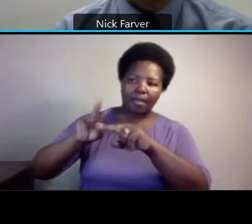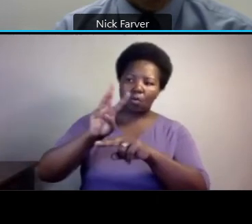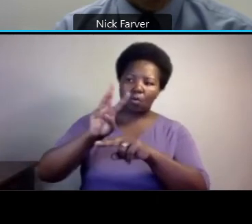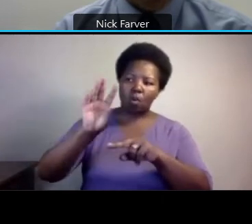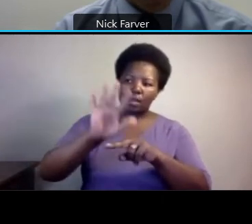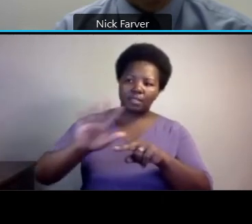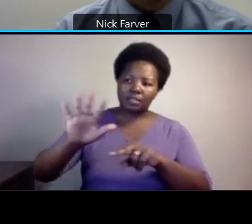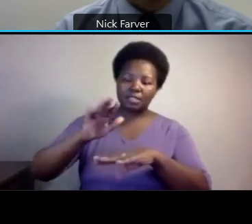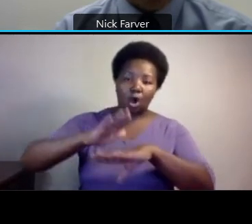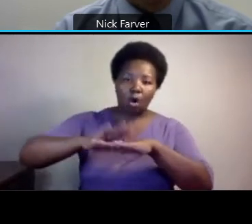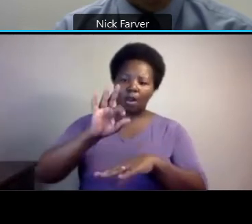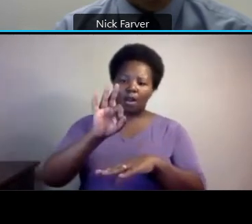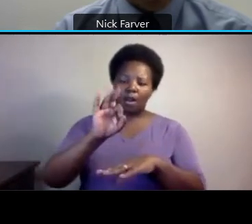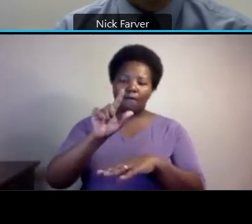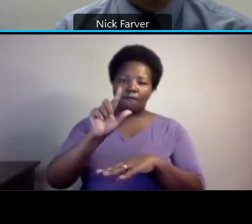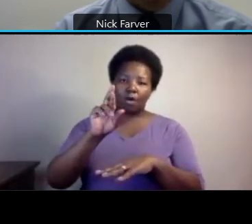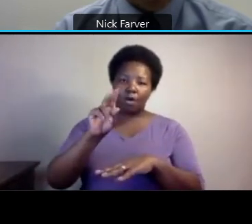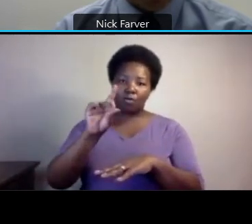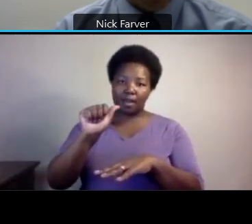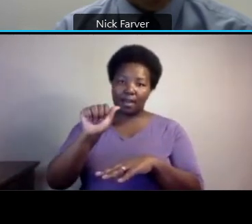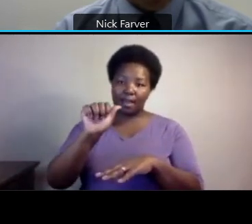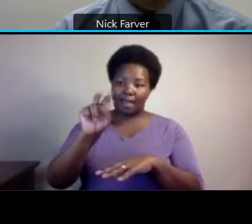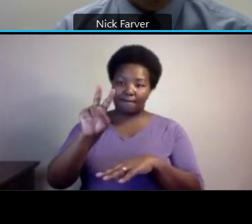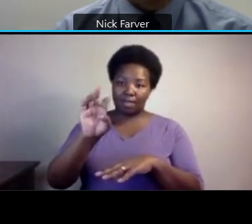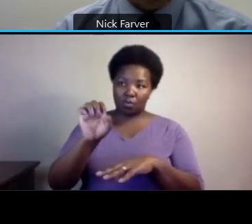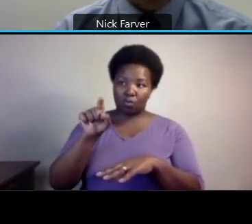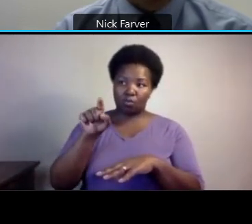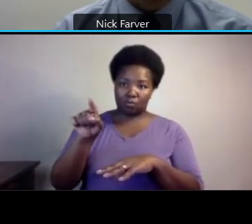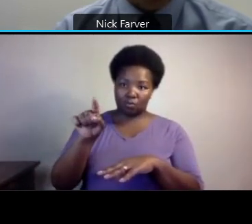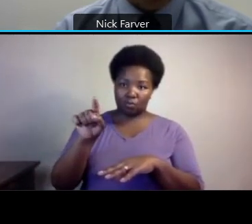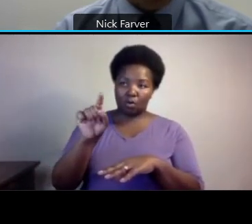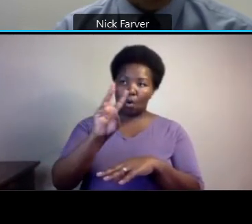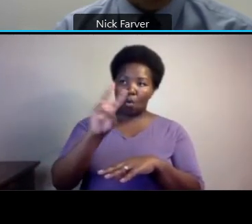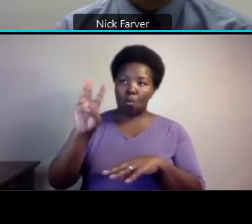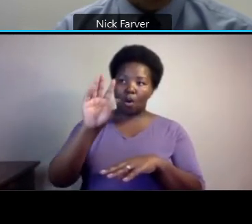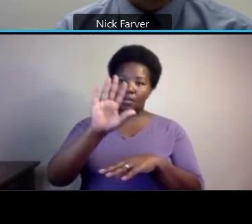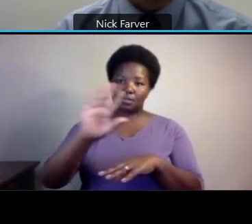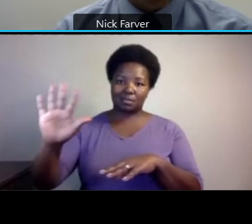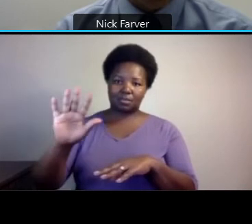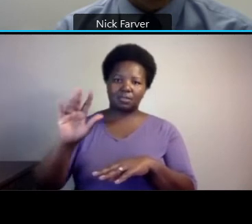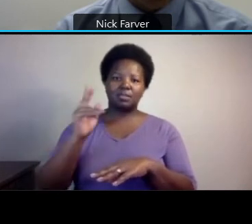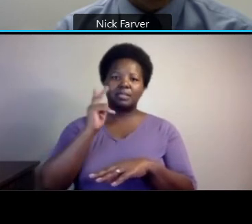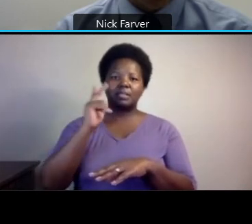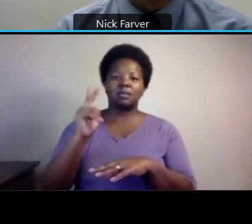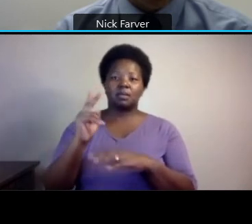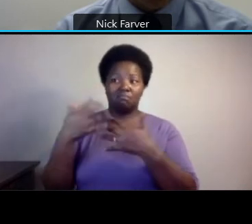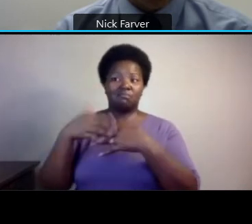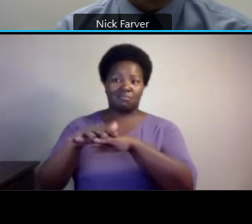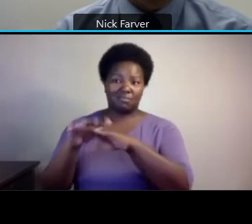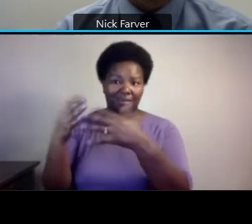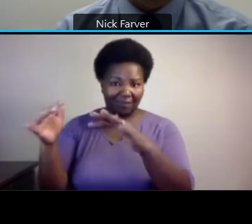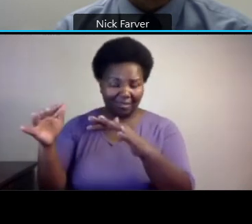um so that that uh has been addressed already incorporated so that when uh if when they do get